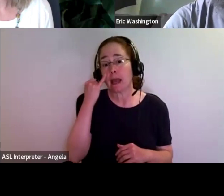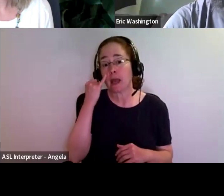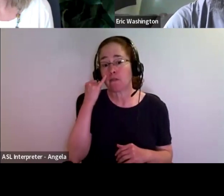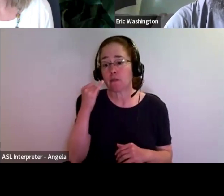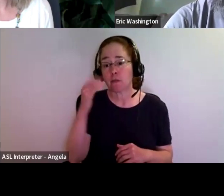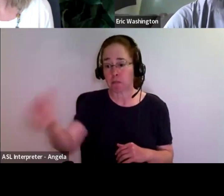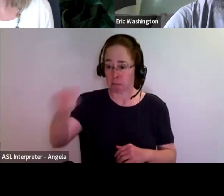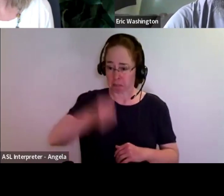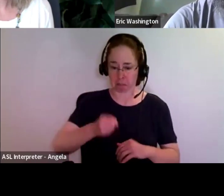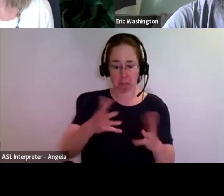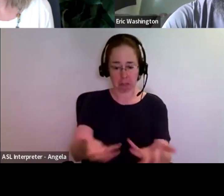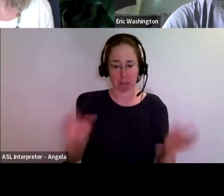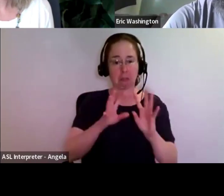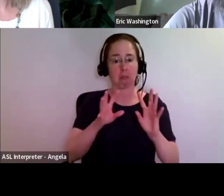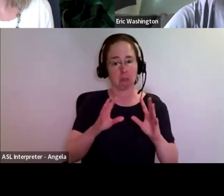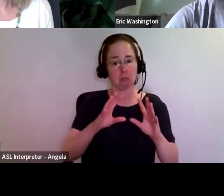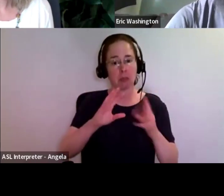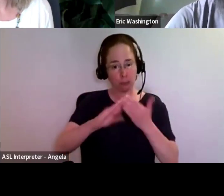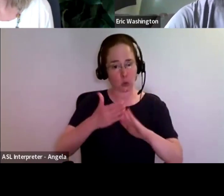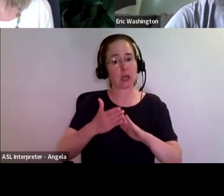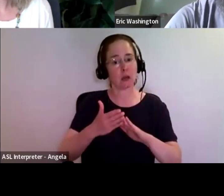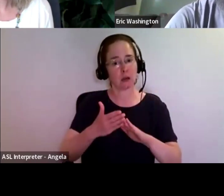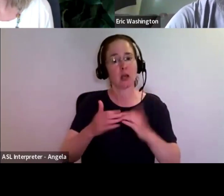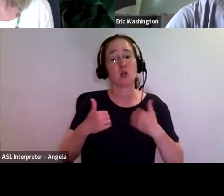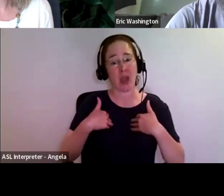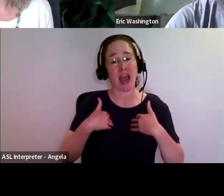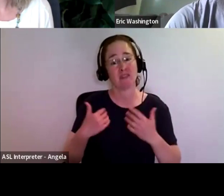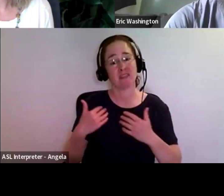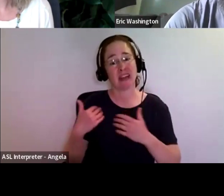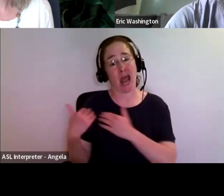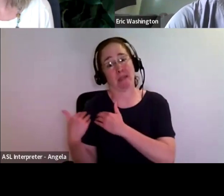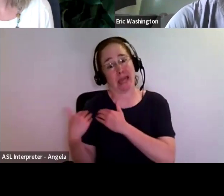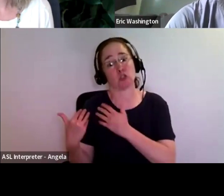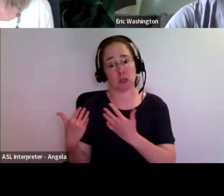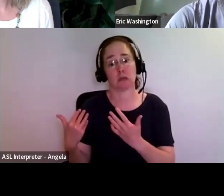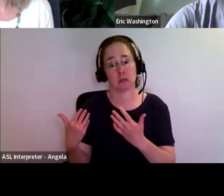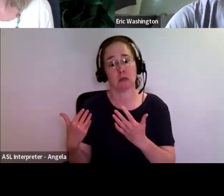panelists, you kind of, you know, you have an obligation that, once you get in some of these rooms, to also speak for